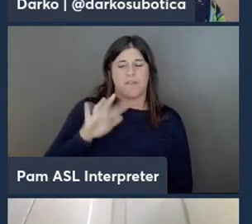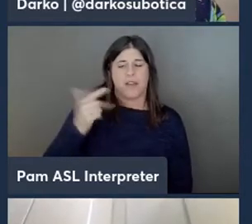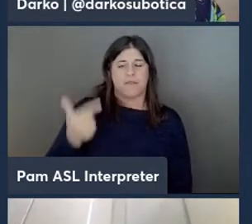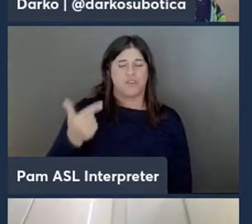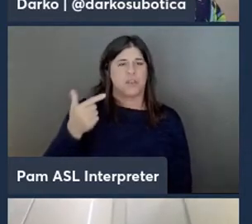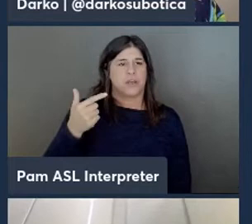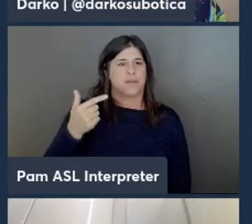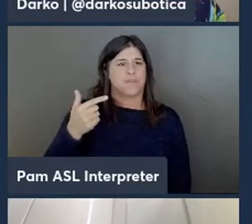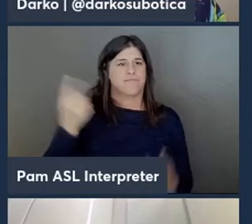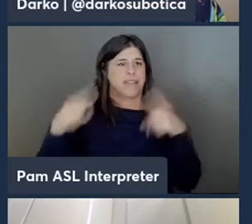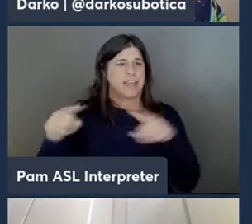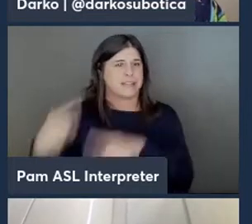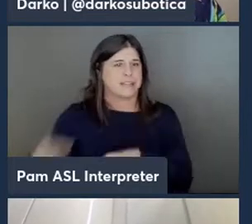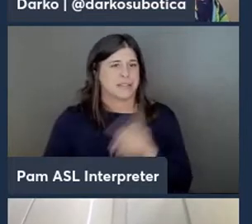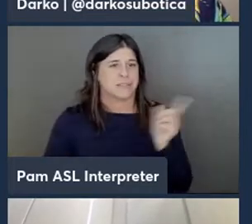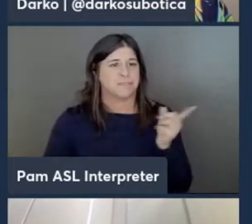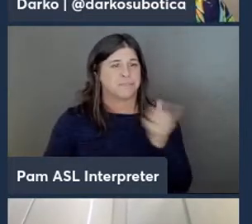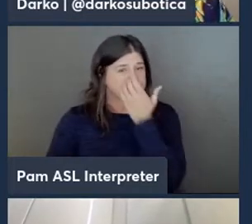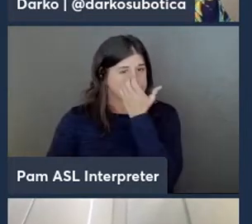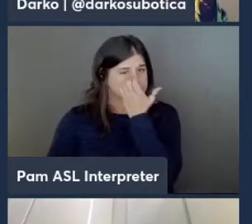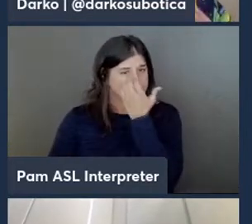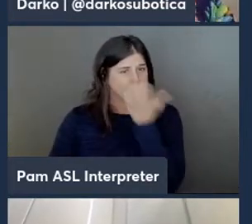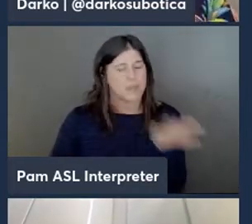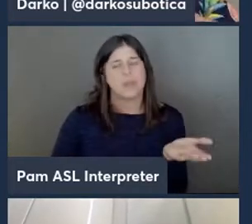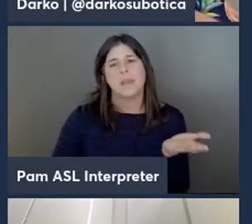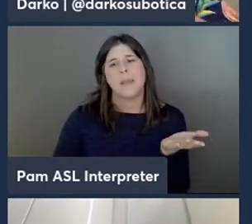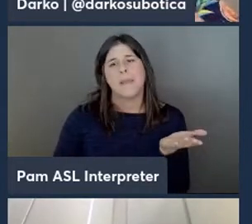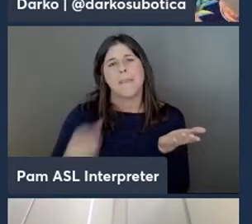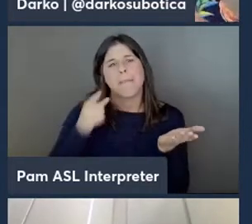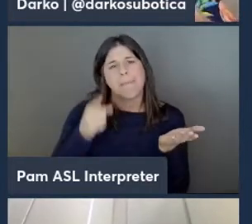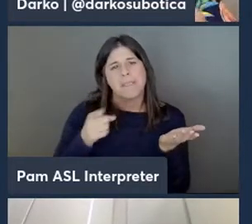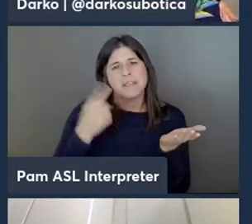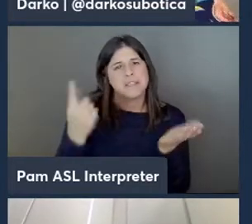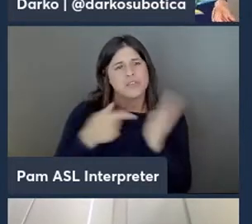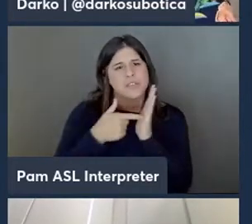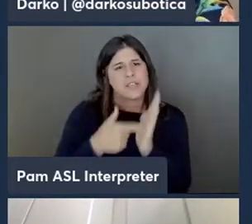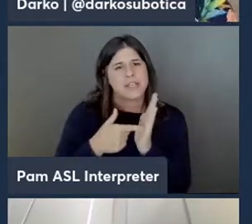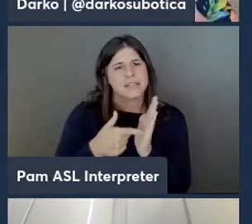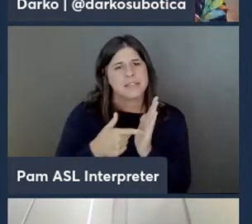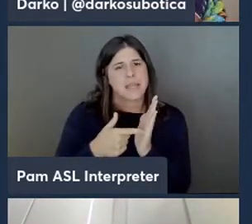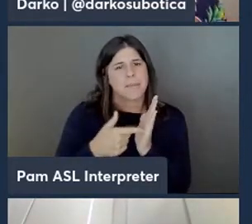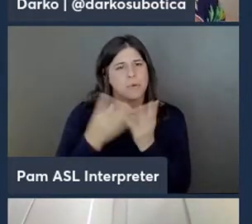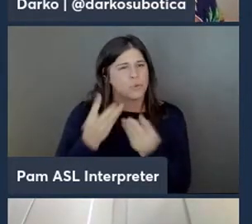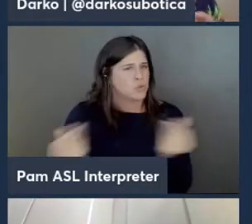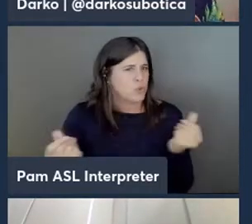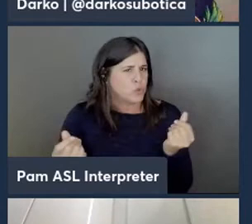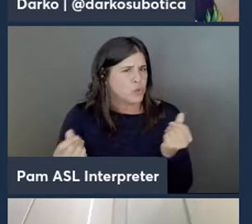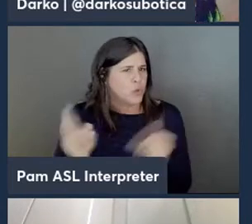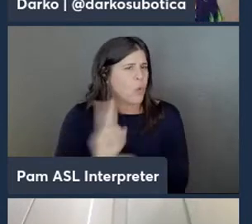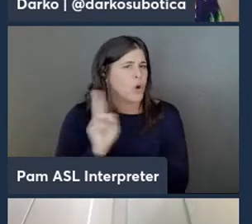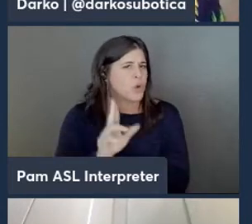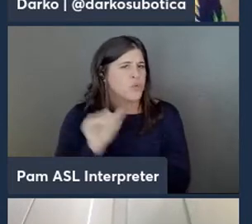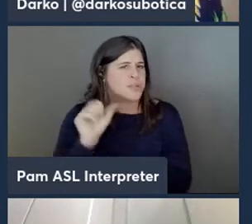Oh, in that sense like, this is just an example solution or a use case of these instances.